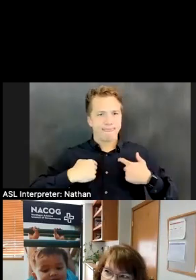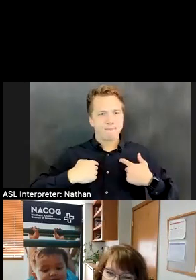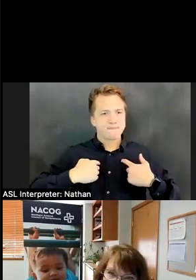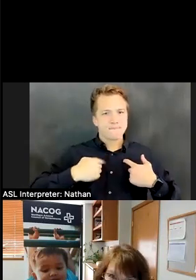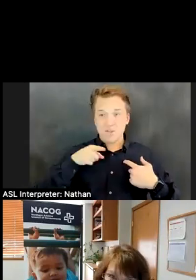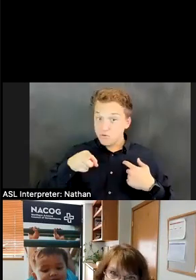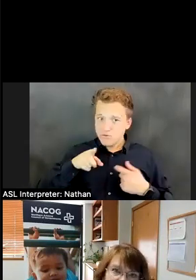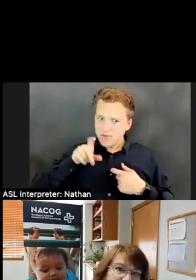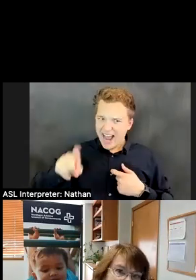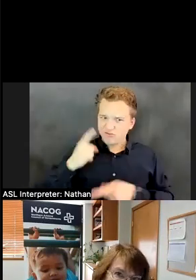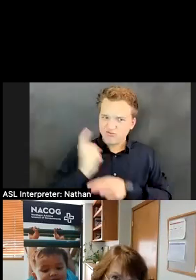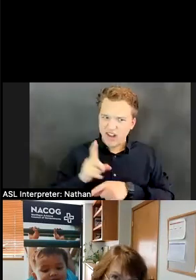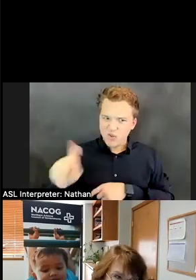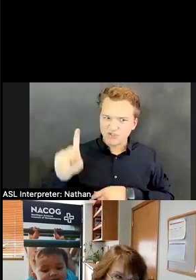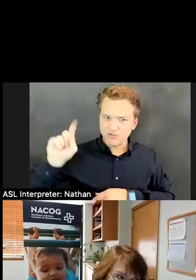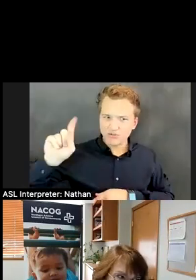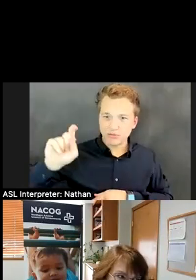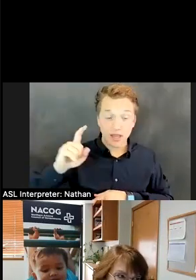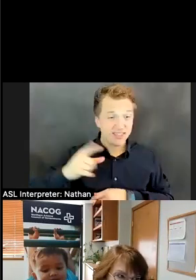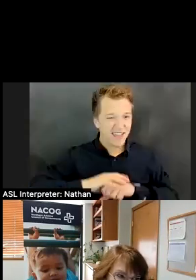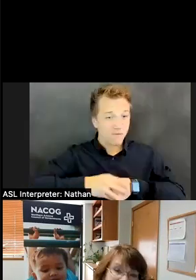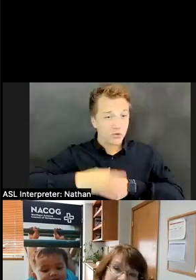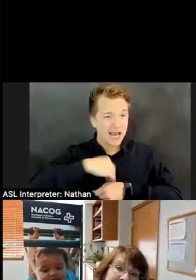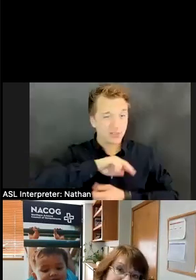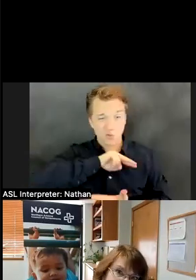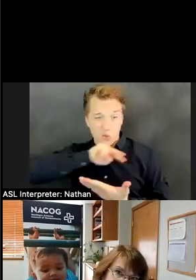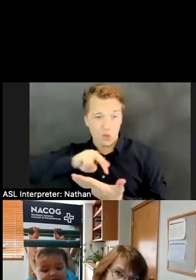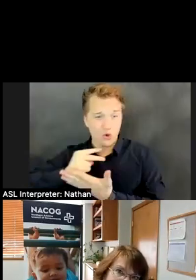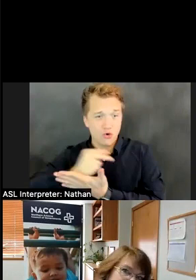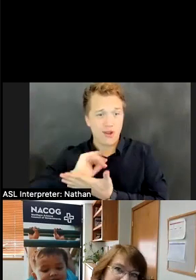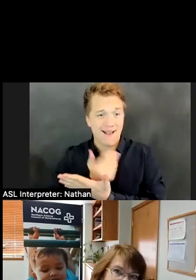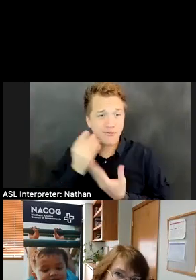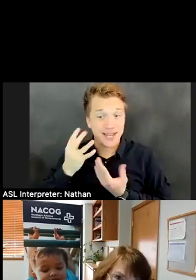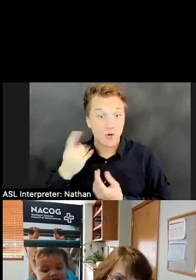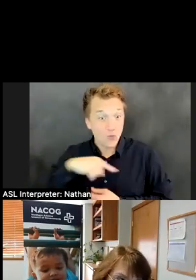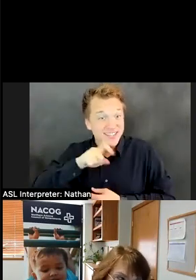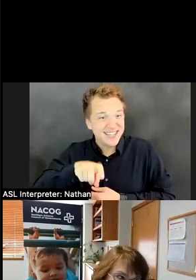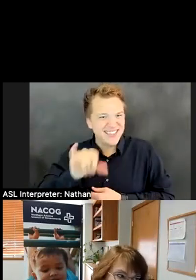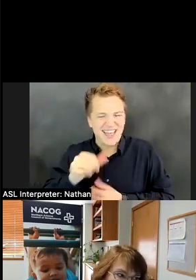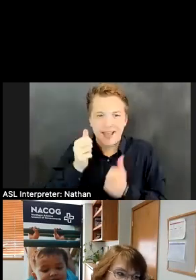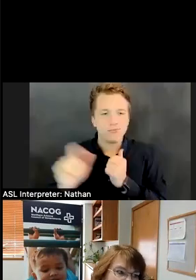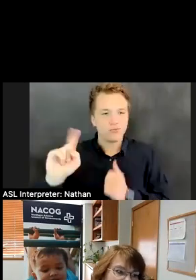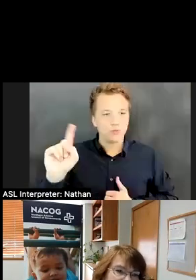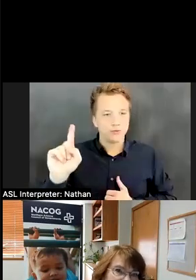They forced us to look at our data. We need this. We need this everywhere.